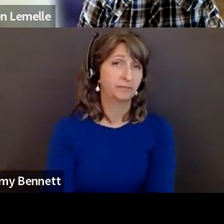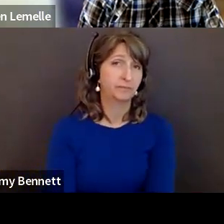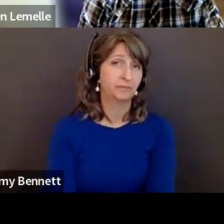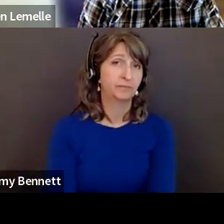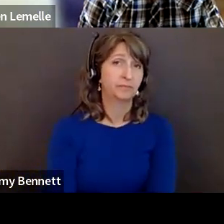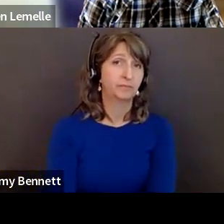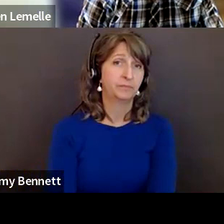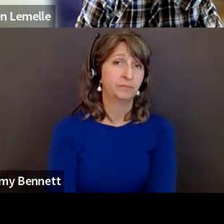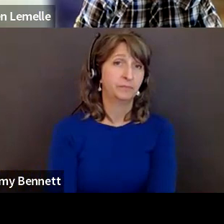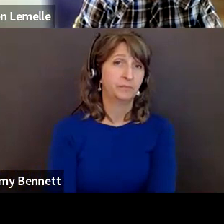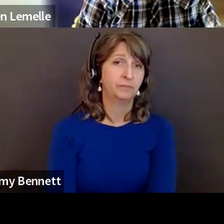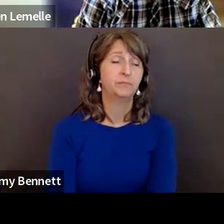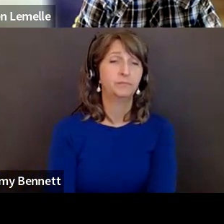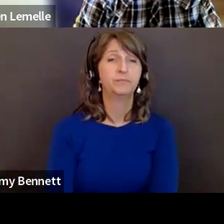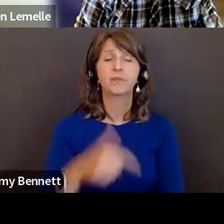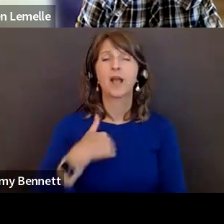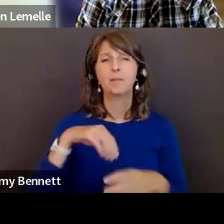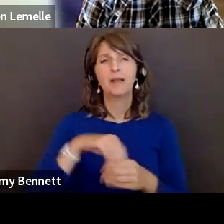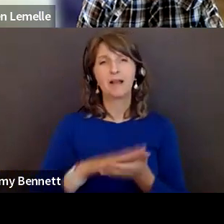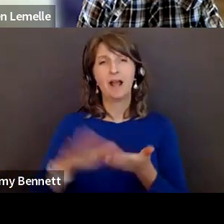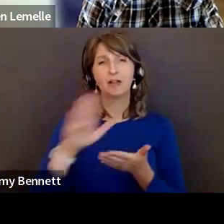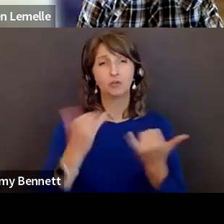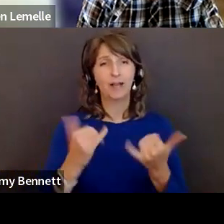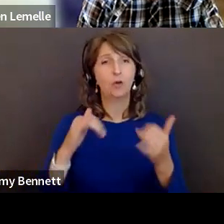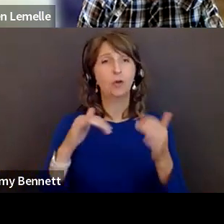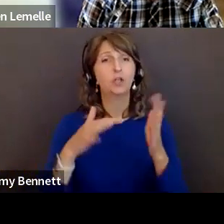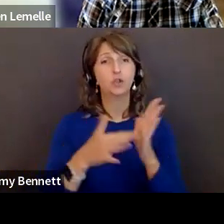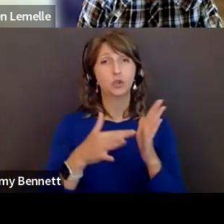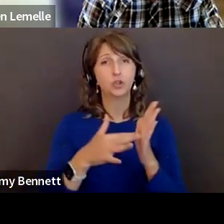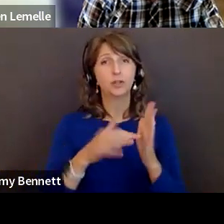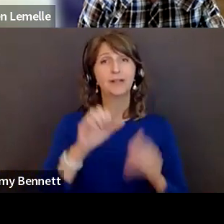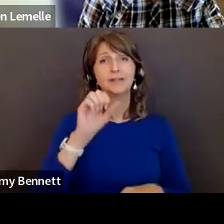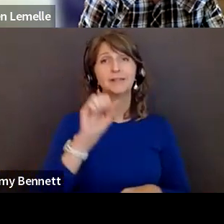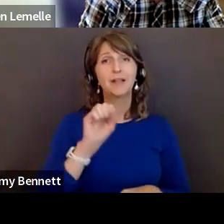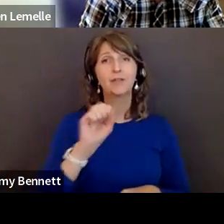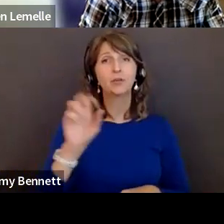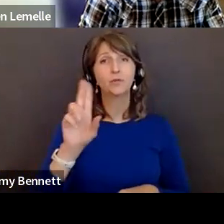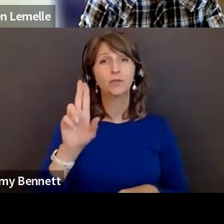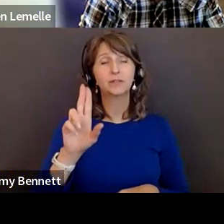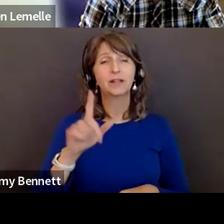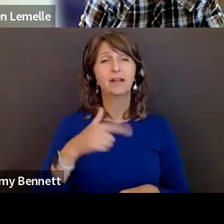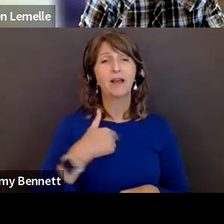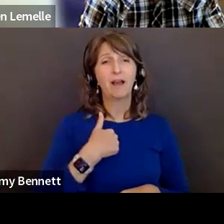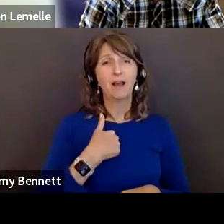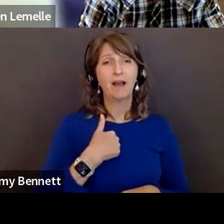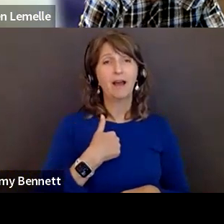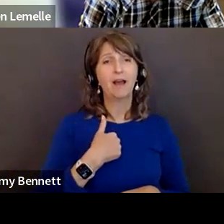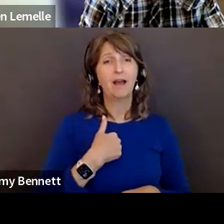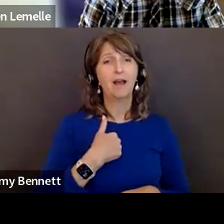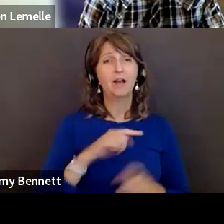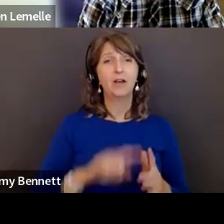Oh, I'm in college right now. I am a junior at Southern University and I got a college in the Peak of the pandemic.